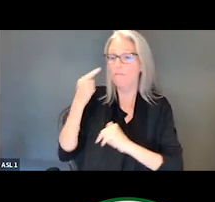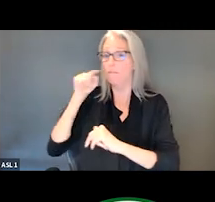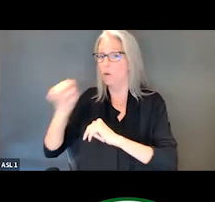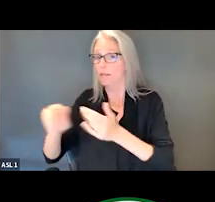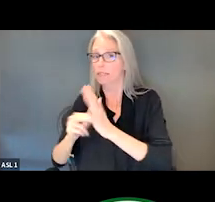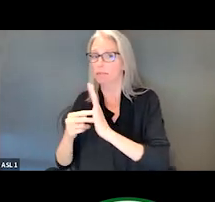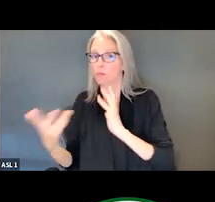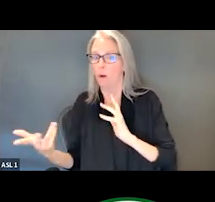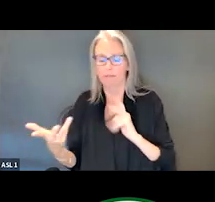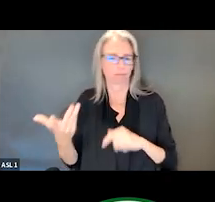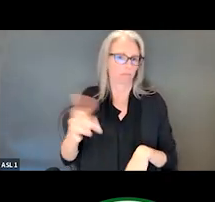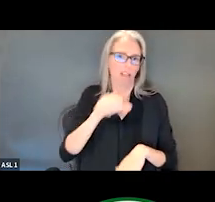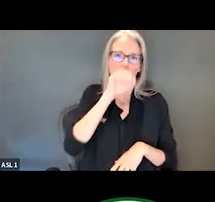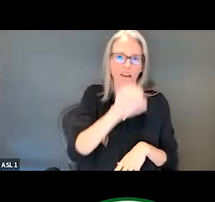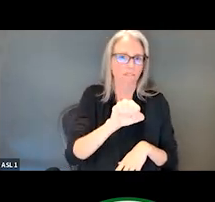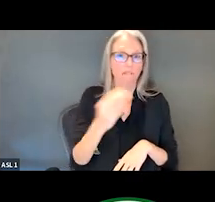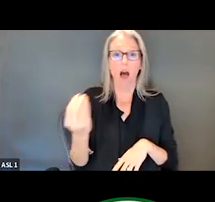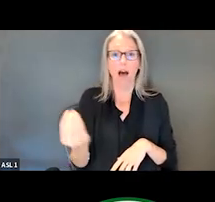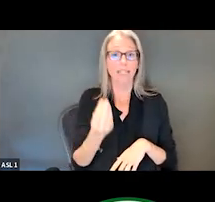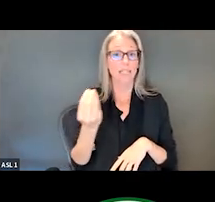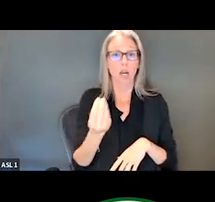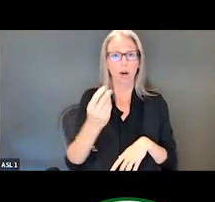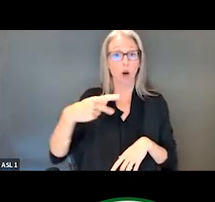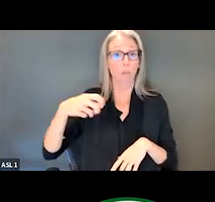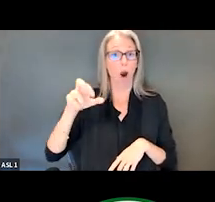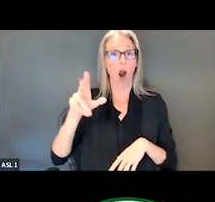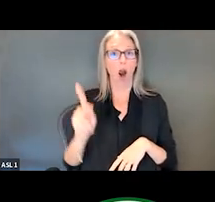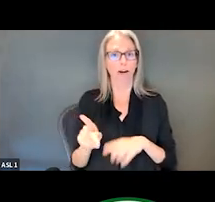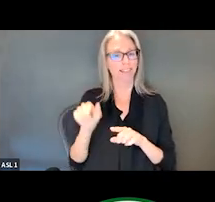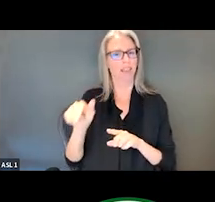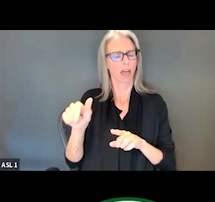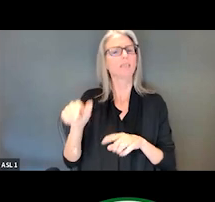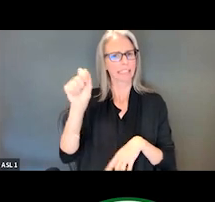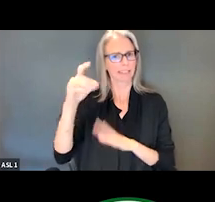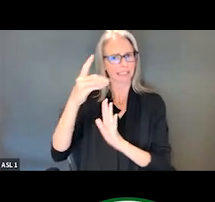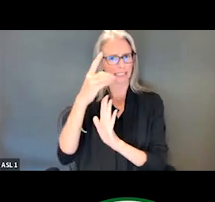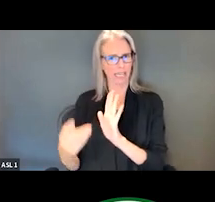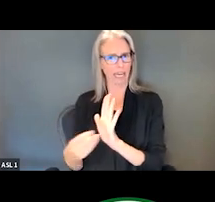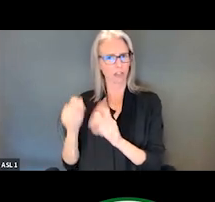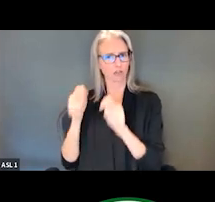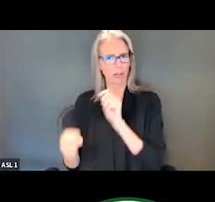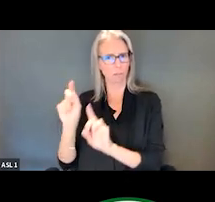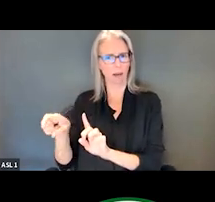was to reach out and do a massive consultation of what do people want, what do people need, what's most important.